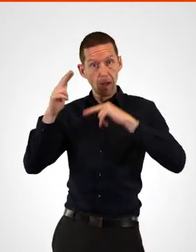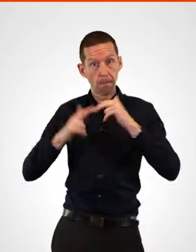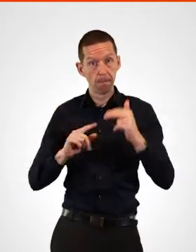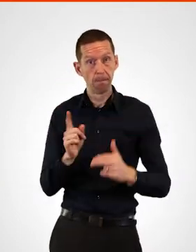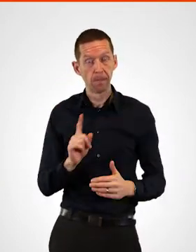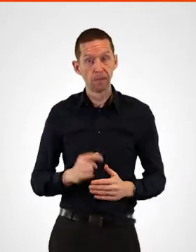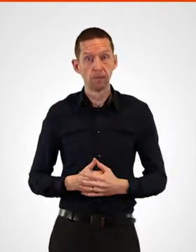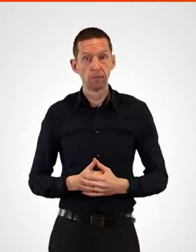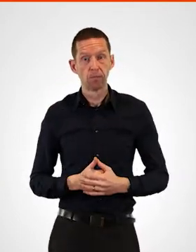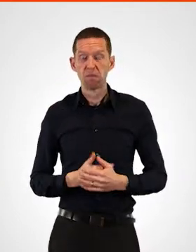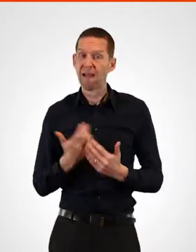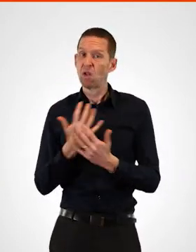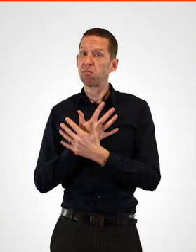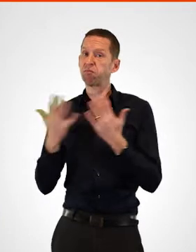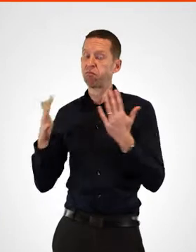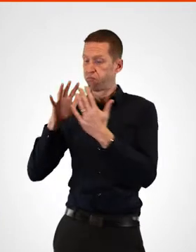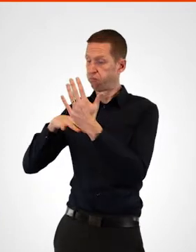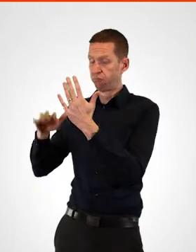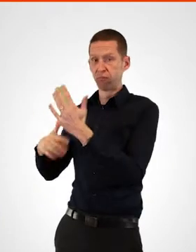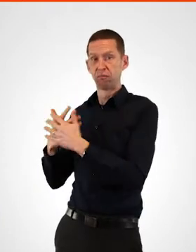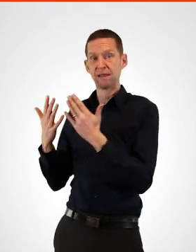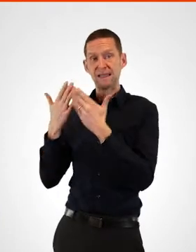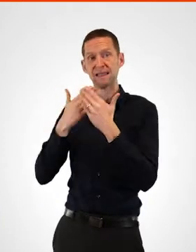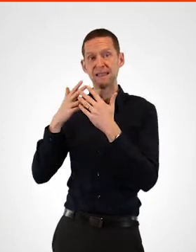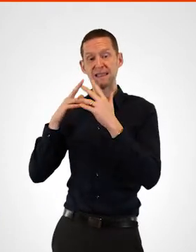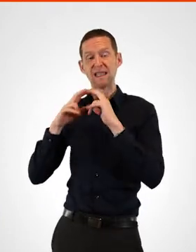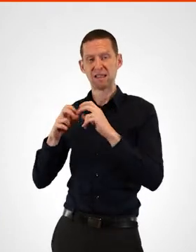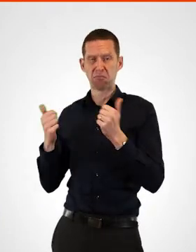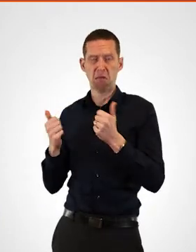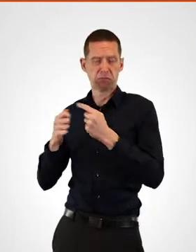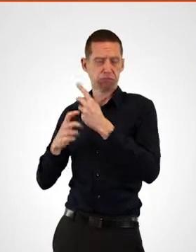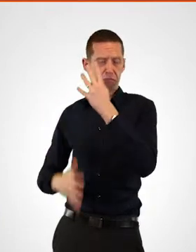There are quite a large number of studies here, I'm just going to focus on a couple